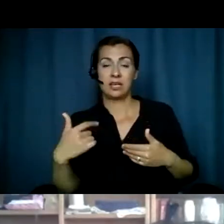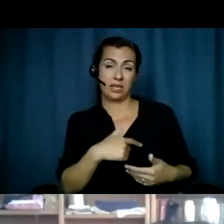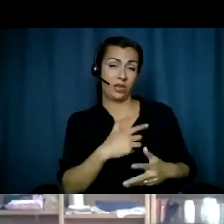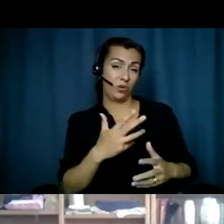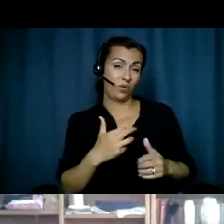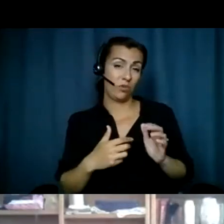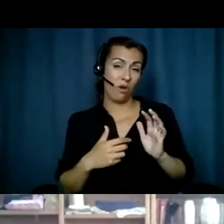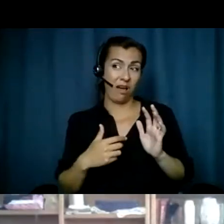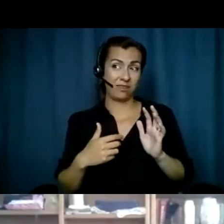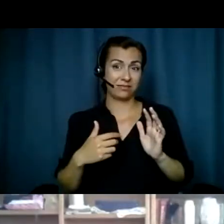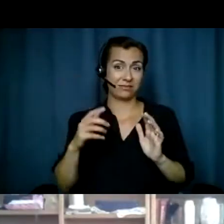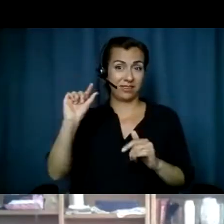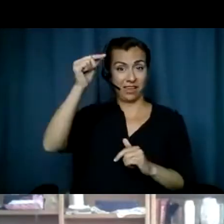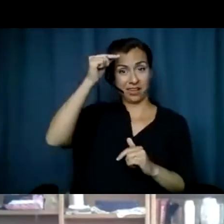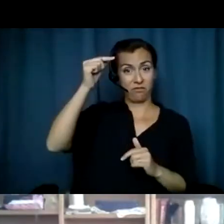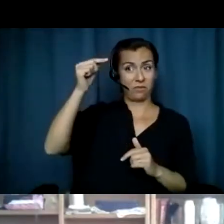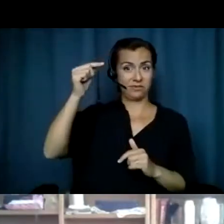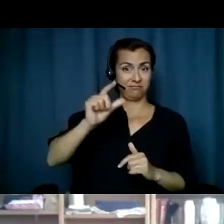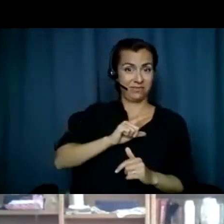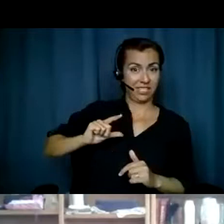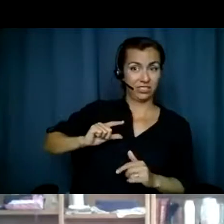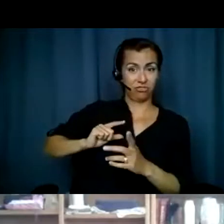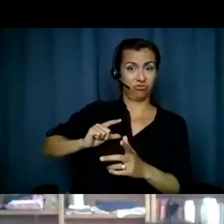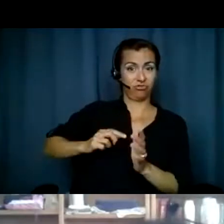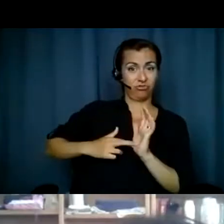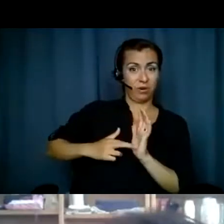the number of members of congress that we get. That influences how much